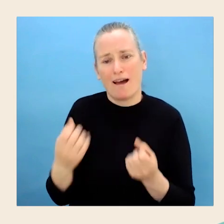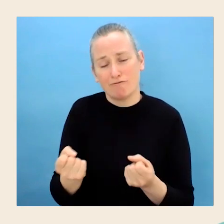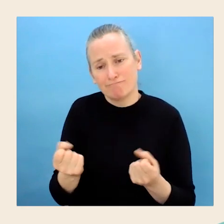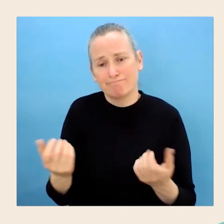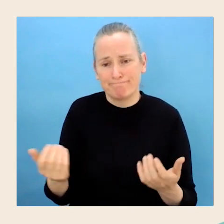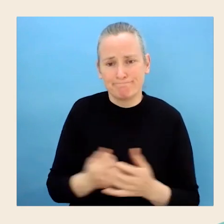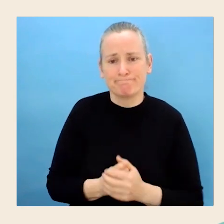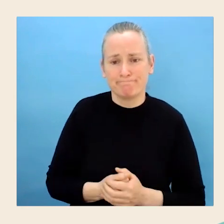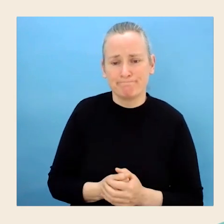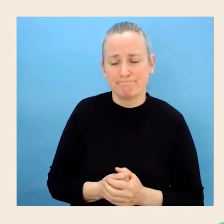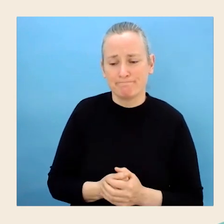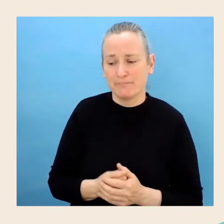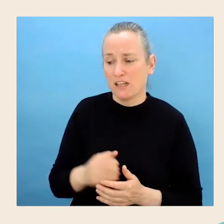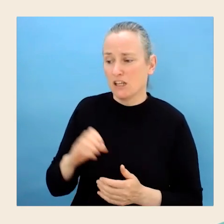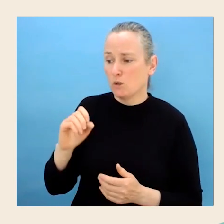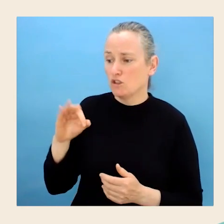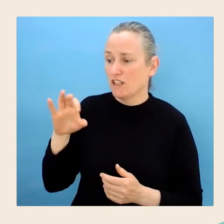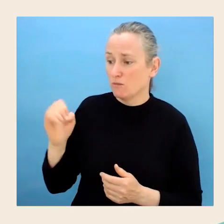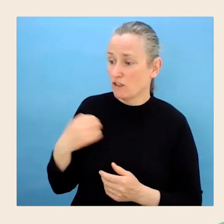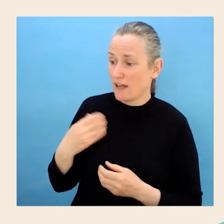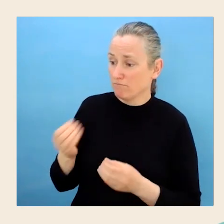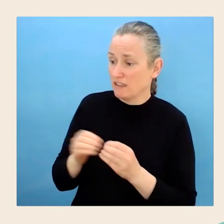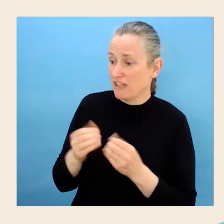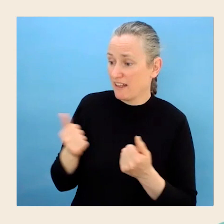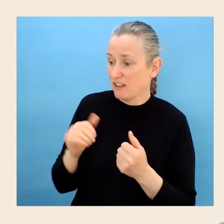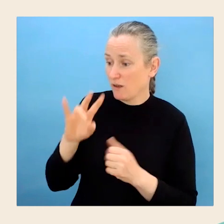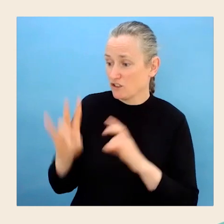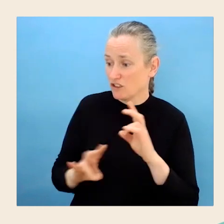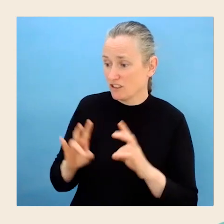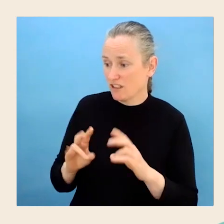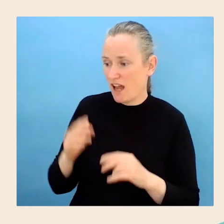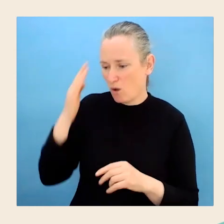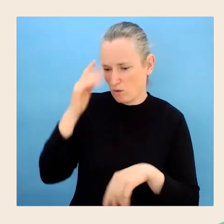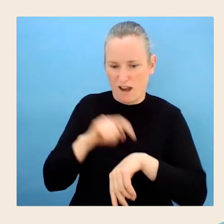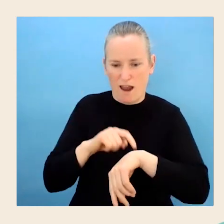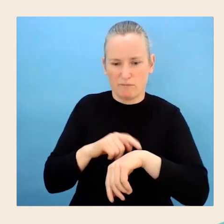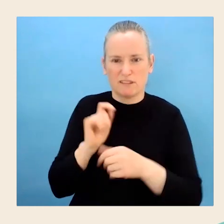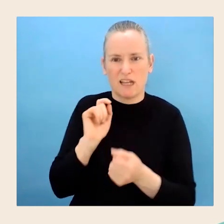I know we're kind of getting tight for time, so we'll wrap up some of it and hear what you have to say.